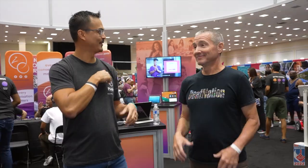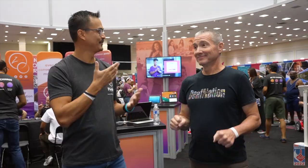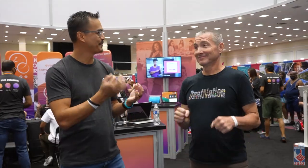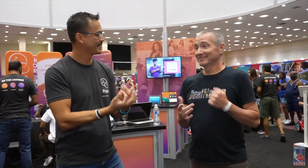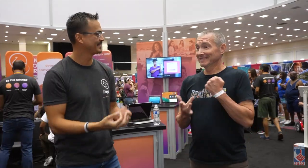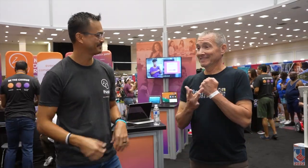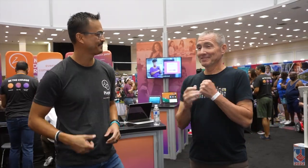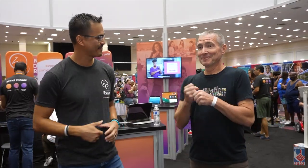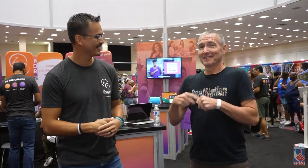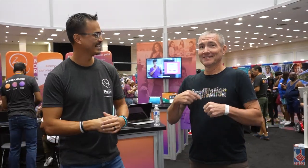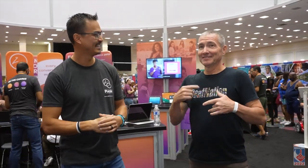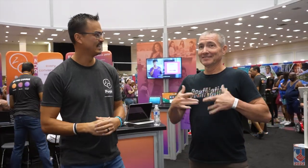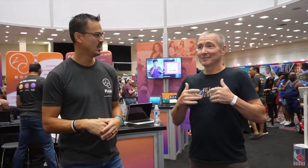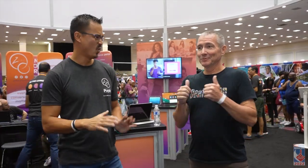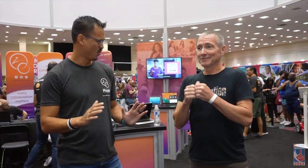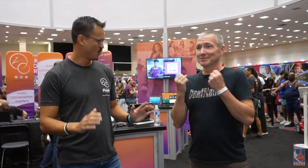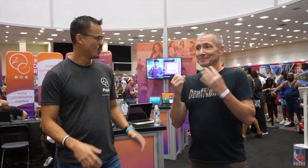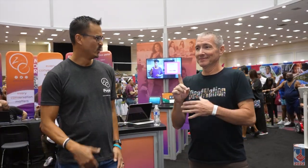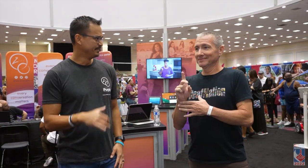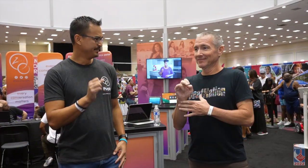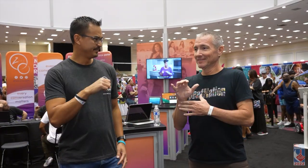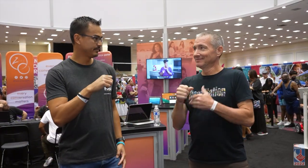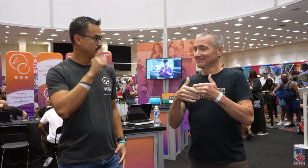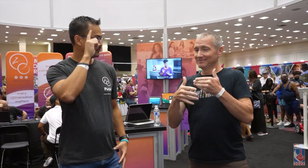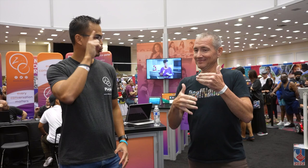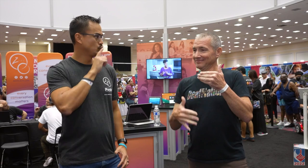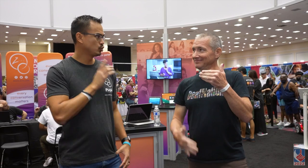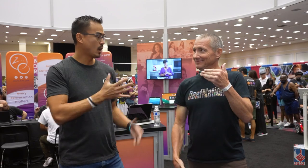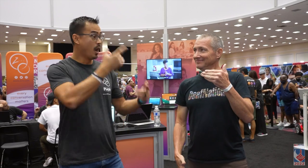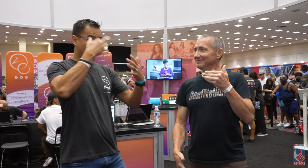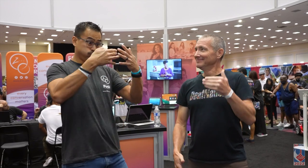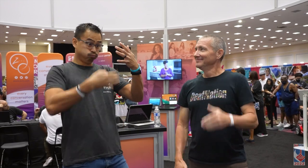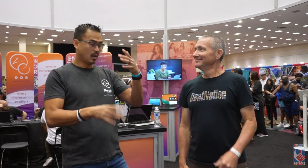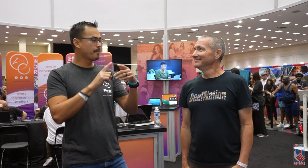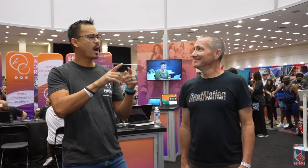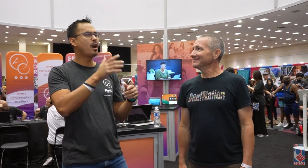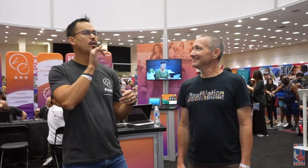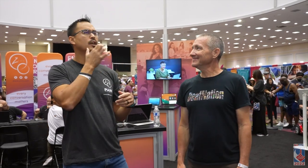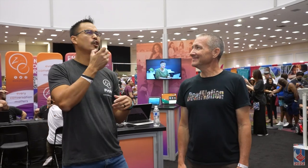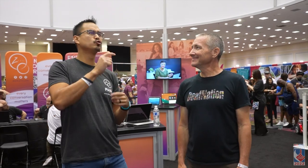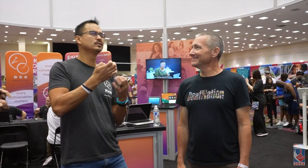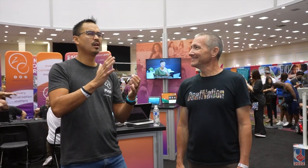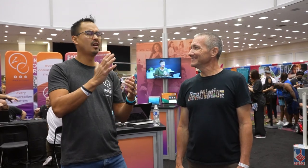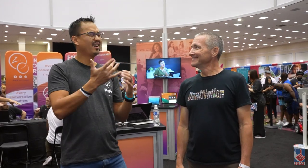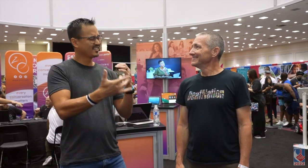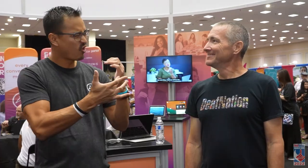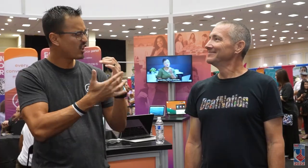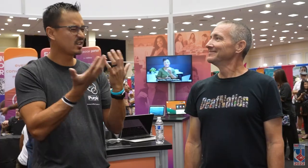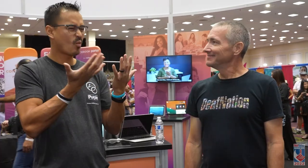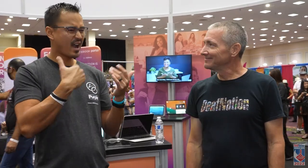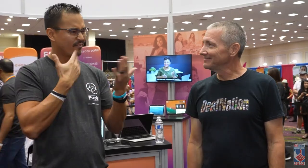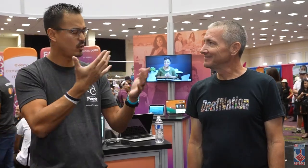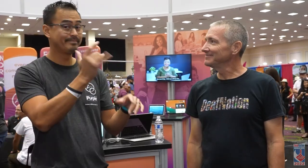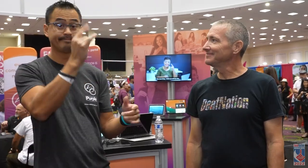Technology makes us so excited with so many devices to choose from. We have a lot to choose from, yes, but it’s not just equipment but the technology and what we have to offer.